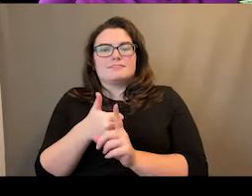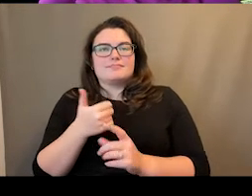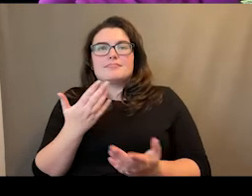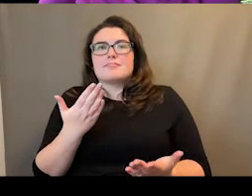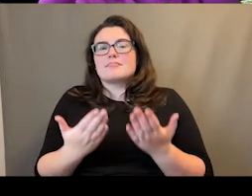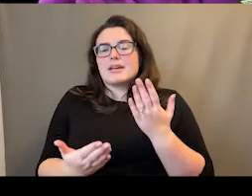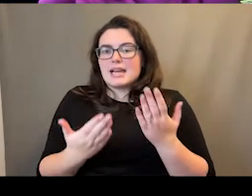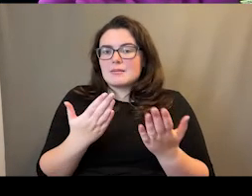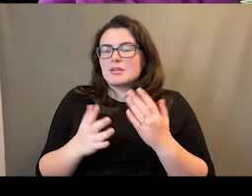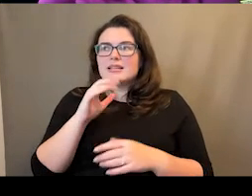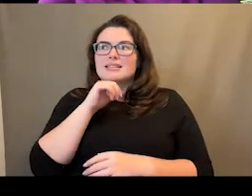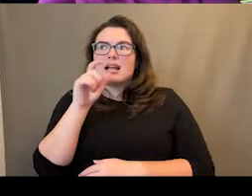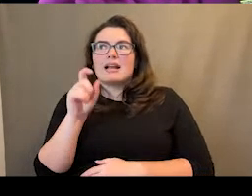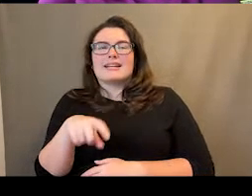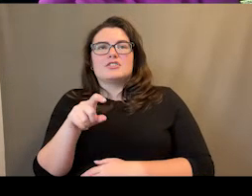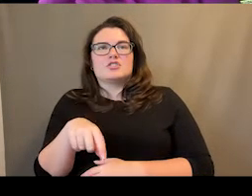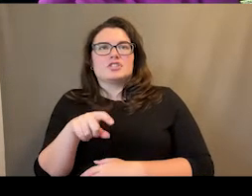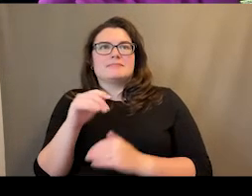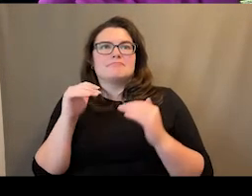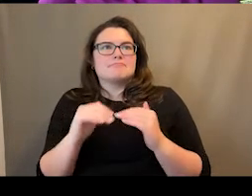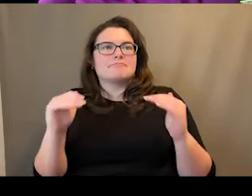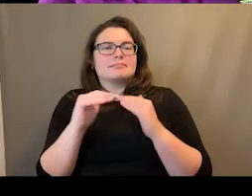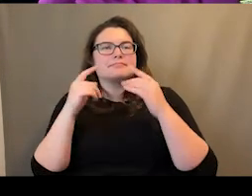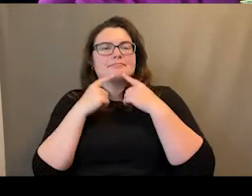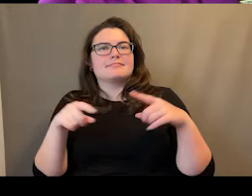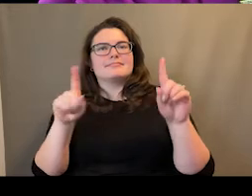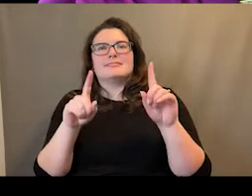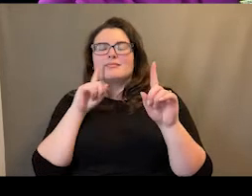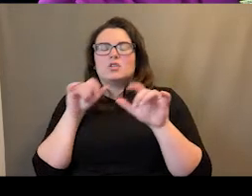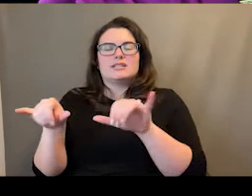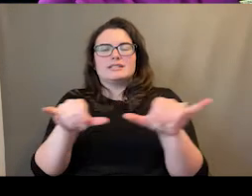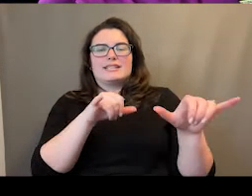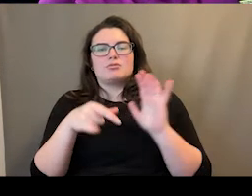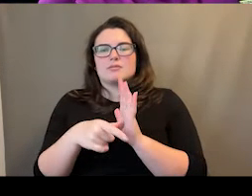wouldn't necessarily do as well in a standard review panel because they might be a little